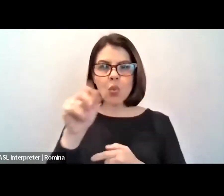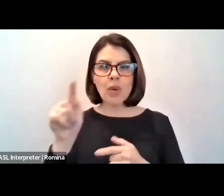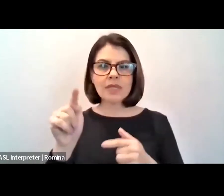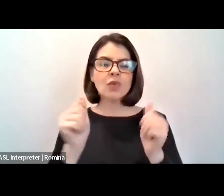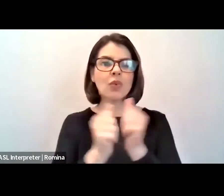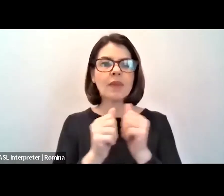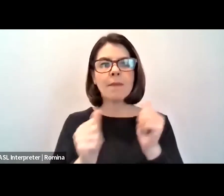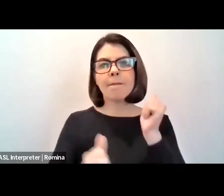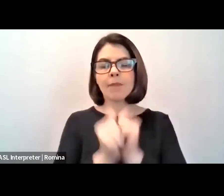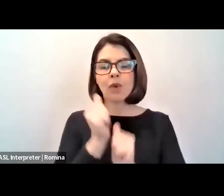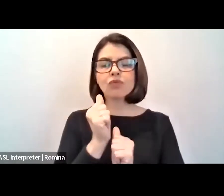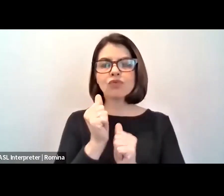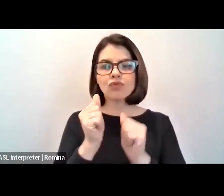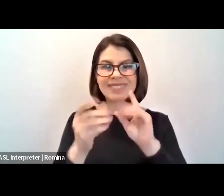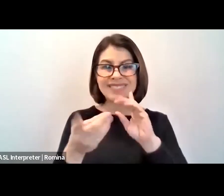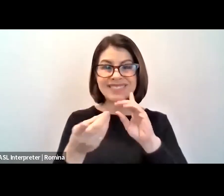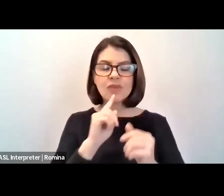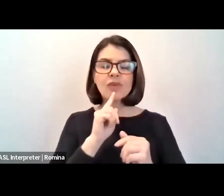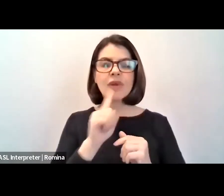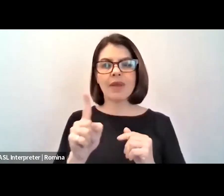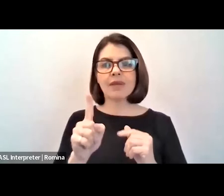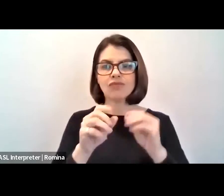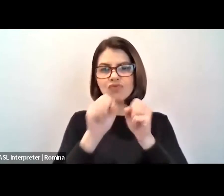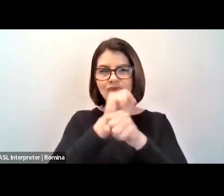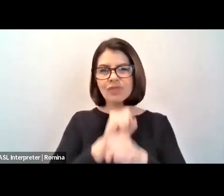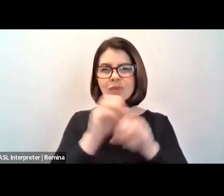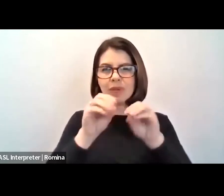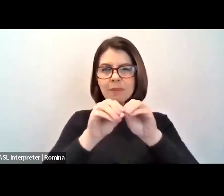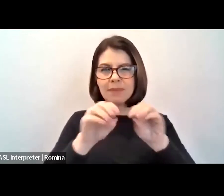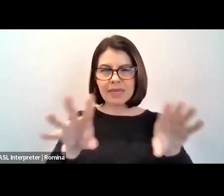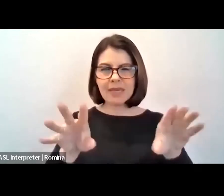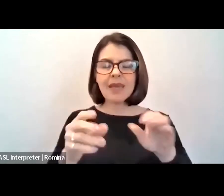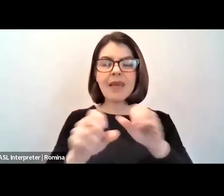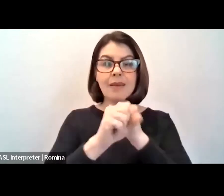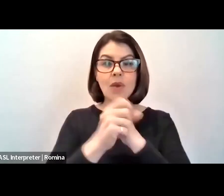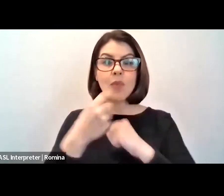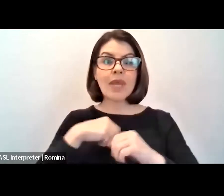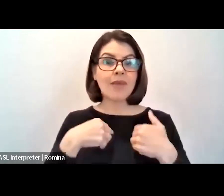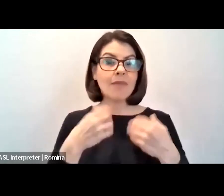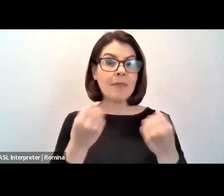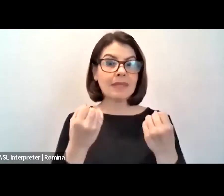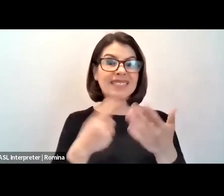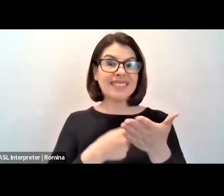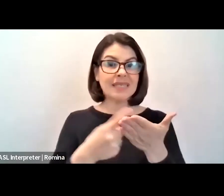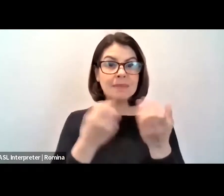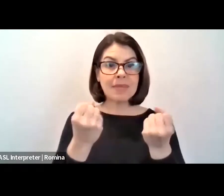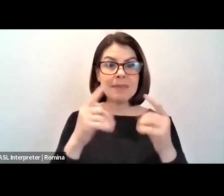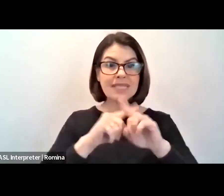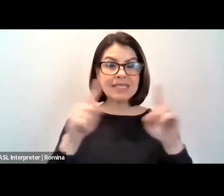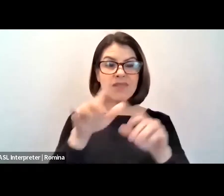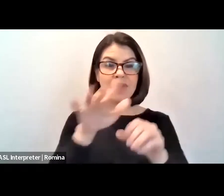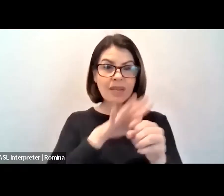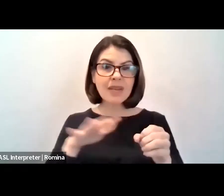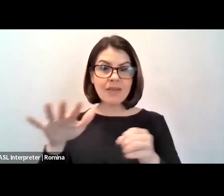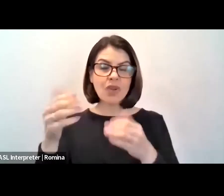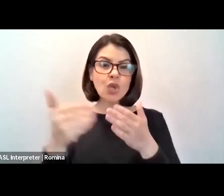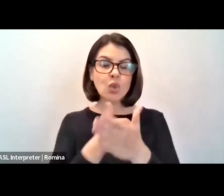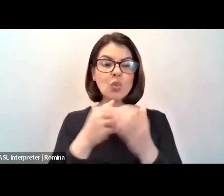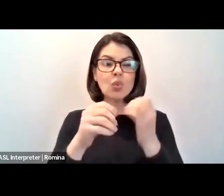and traditional media. We have gone over a number of different areas of the new commercials contract in previous programs